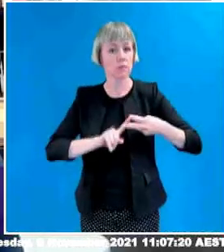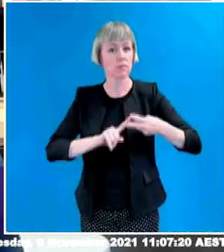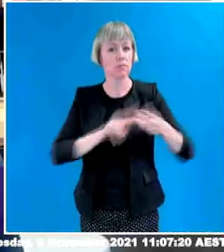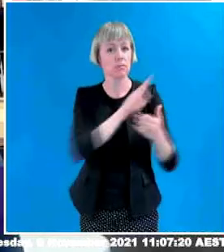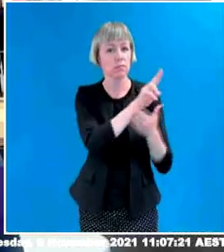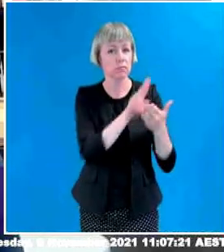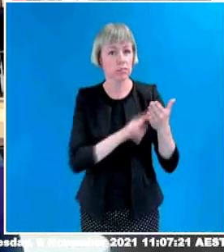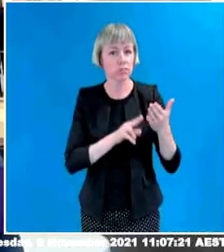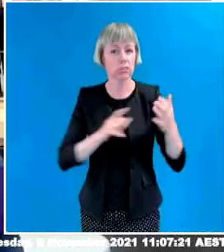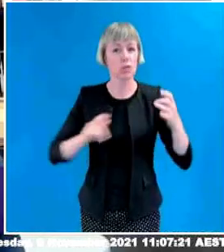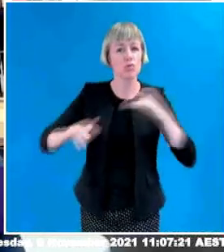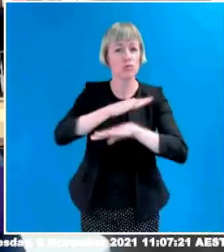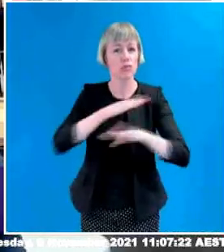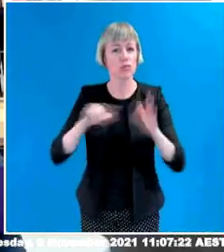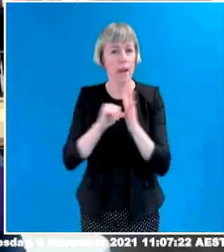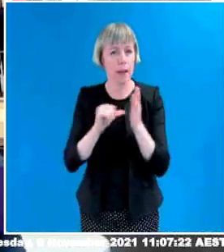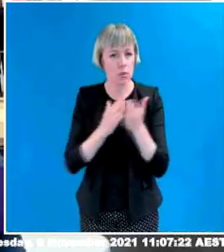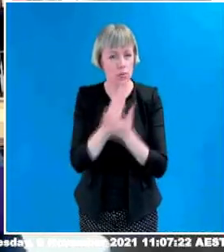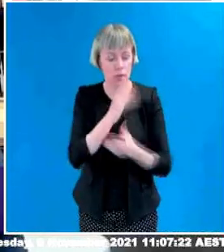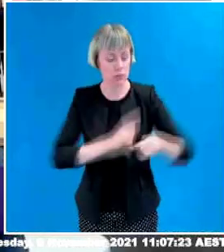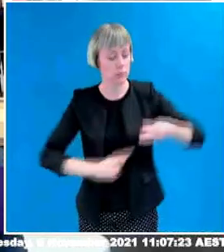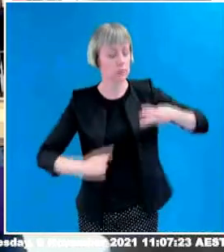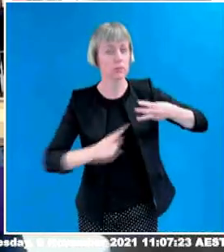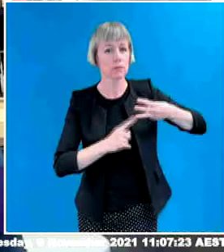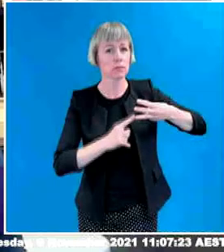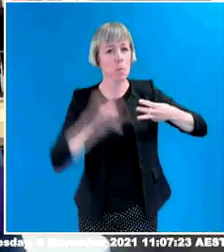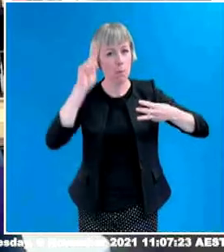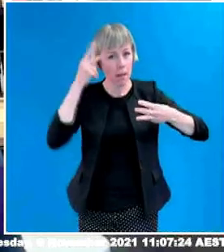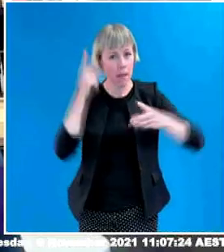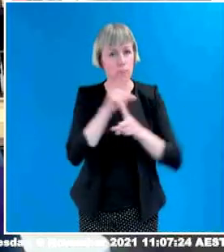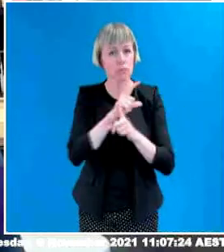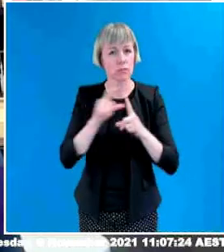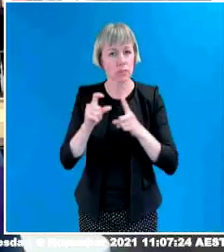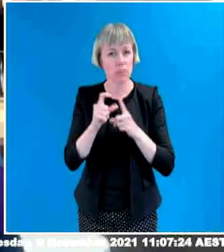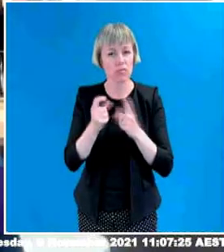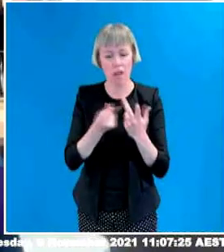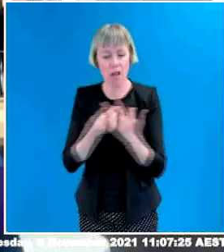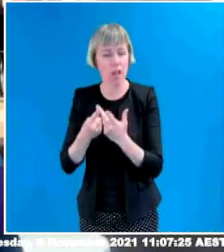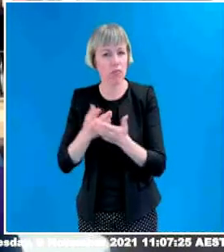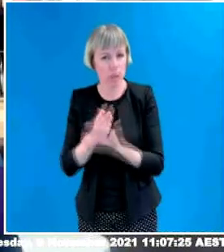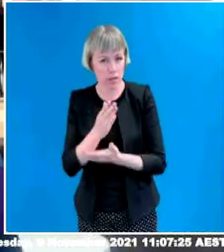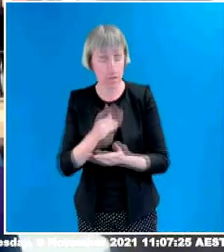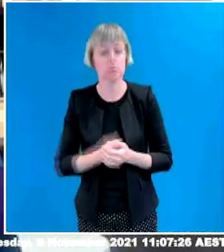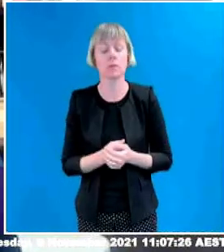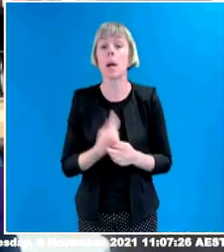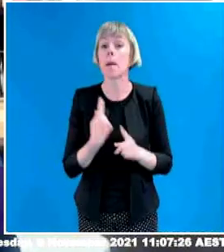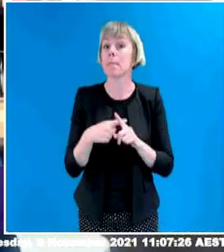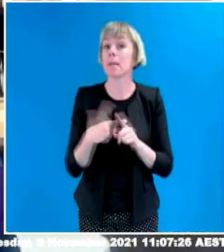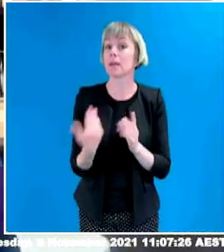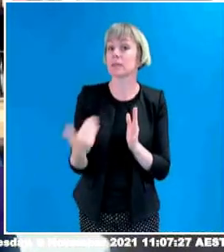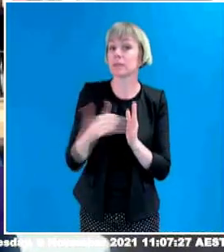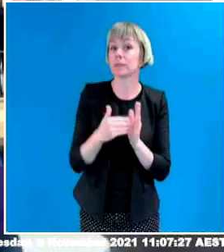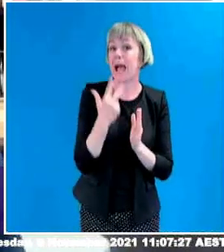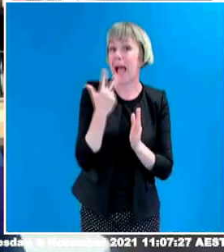International Covenant on Civil and Political Rights and the eight fundamental conventions of the ILO.